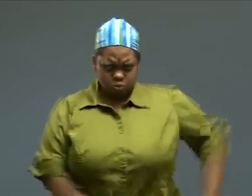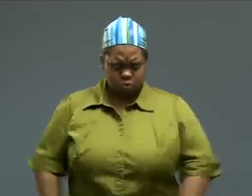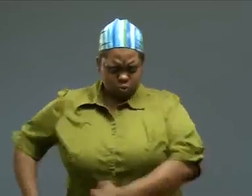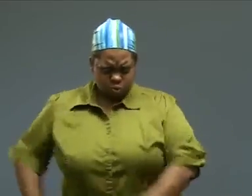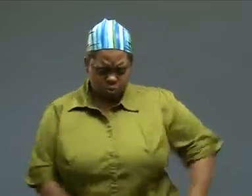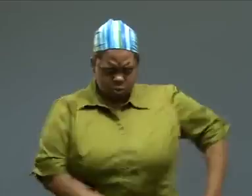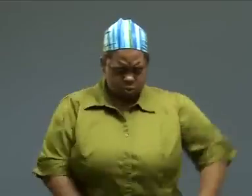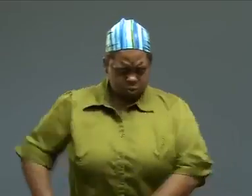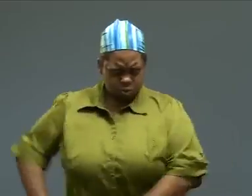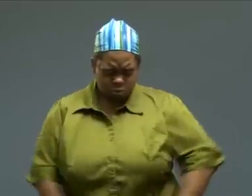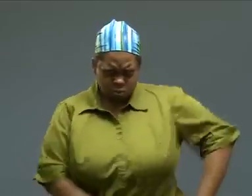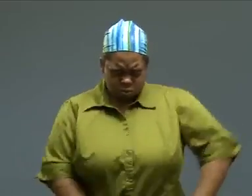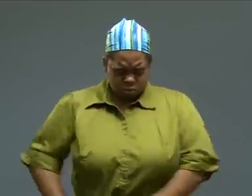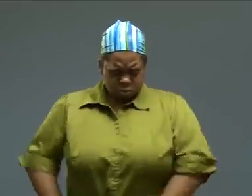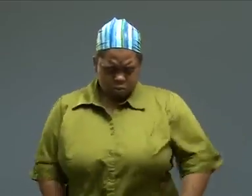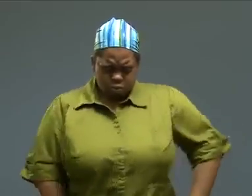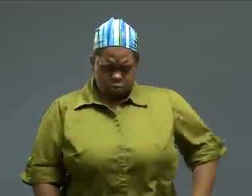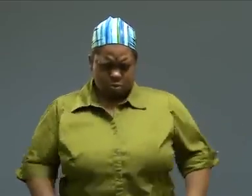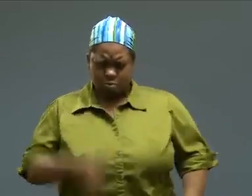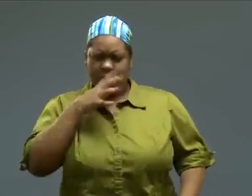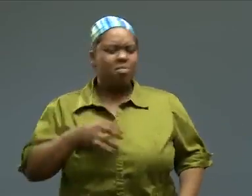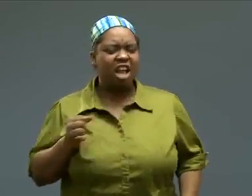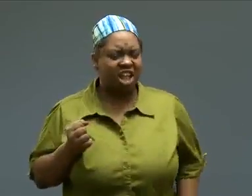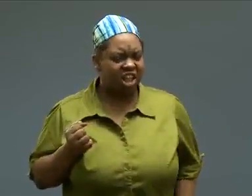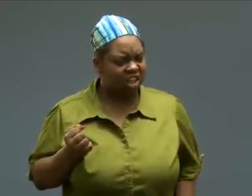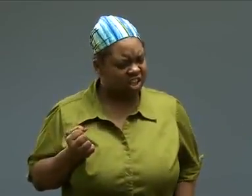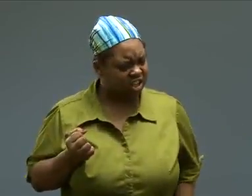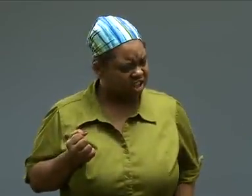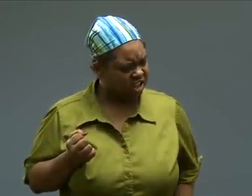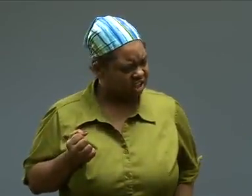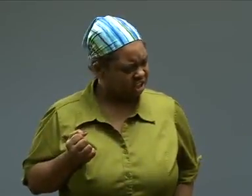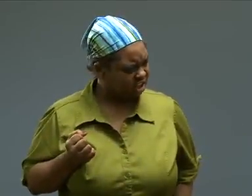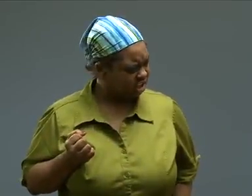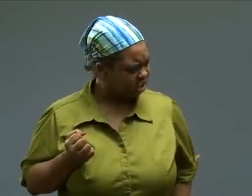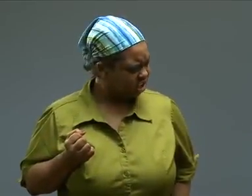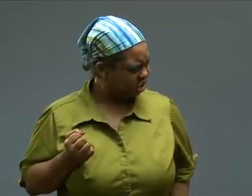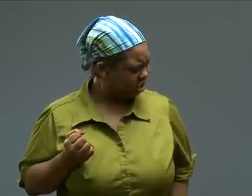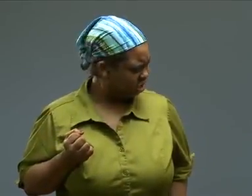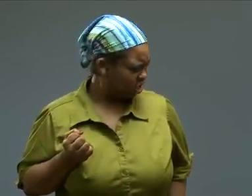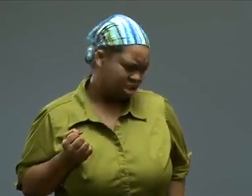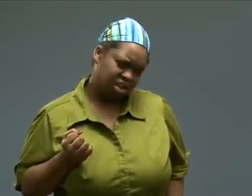and I stomped past her.